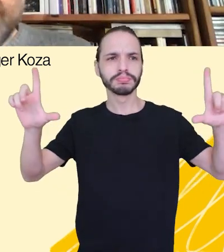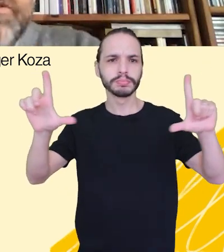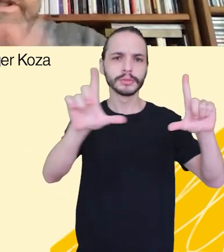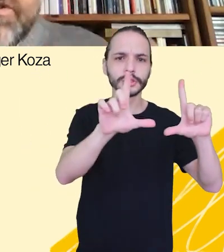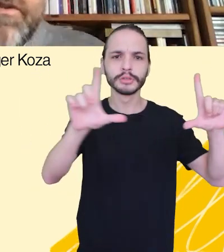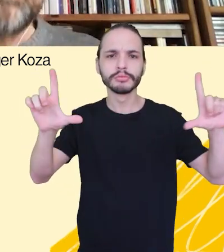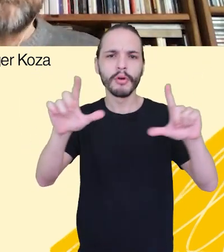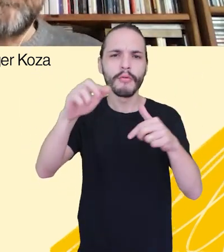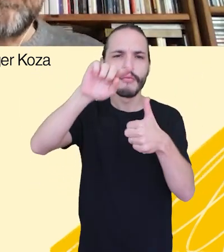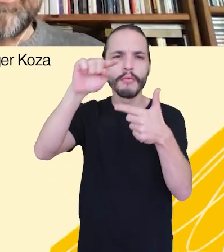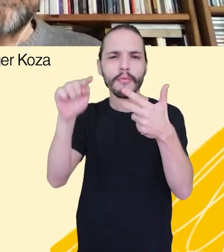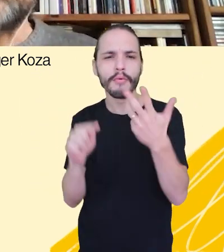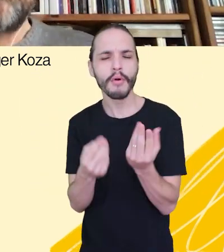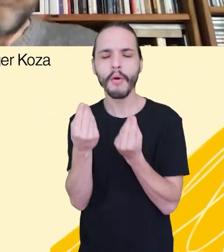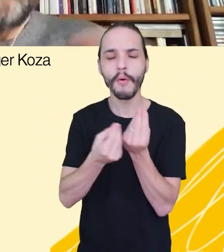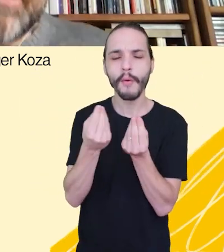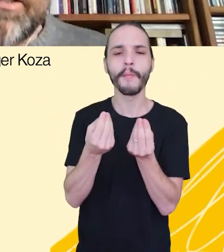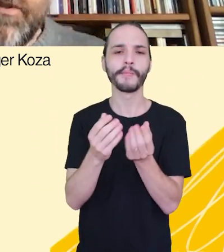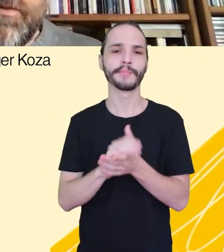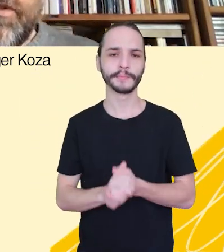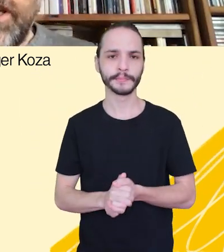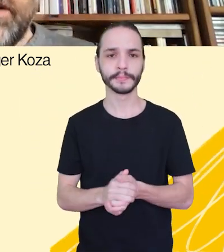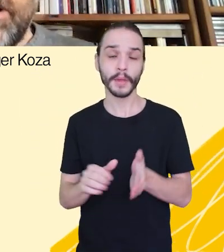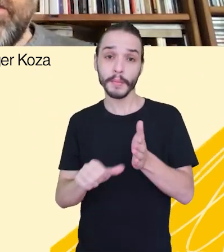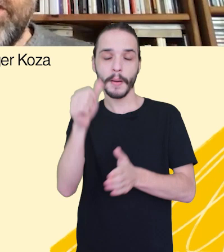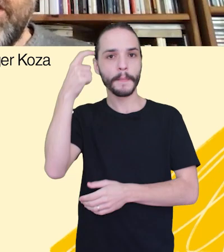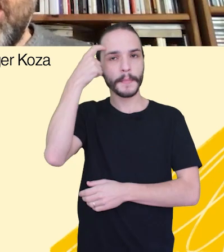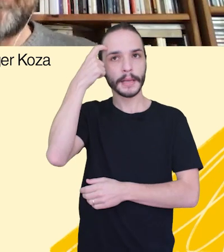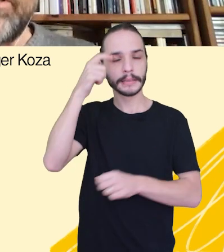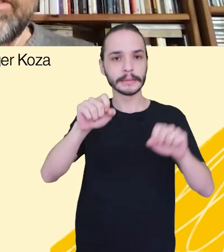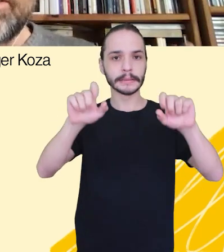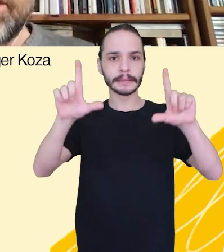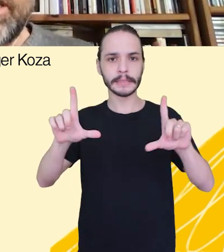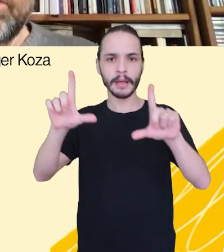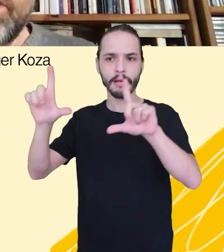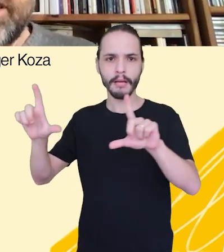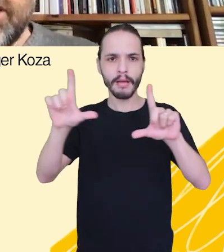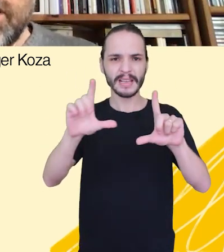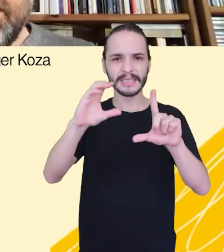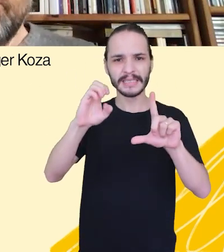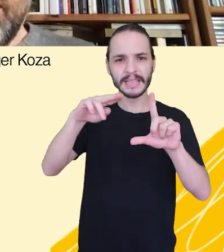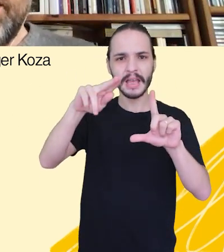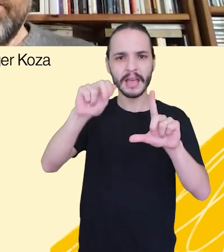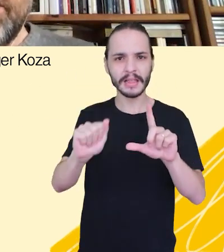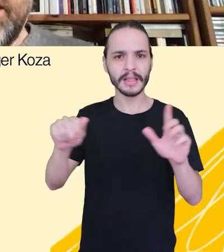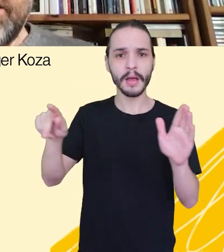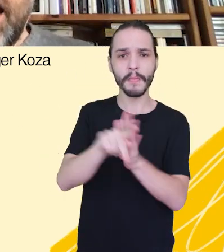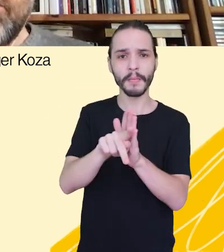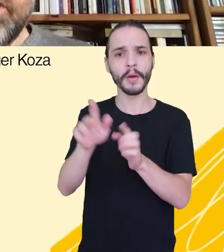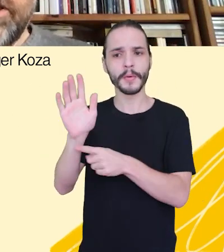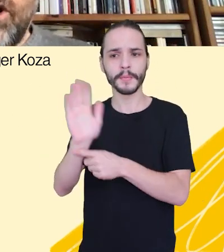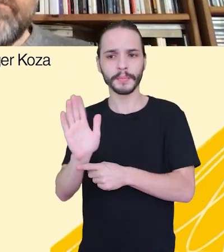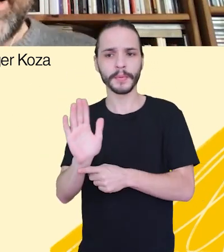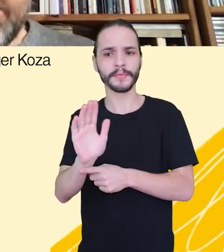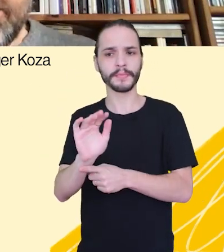So first of all, when we think about the opening sequences in I Was at Home, But.